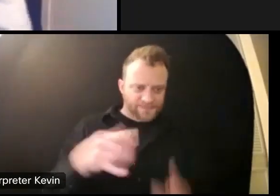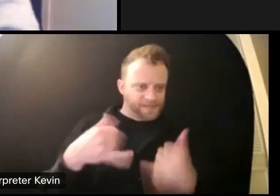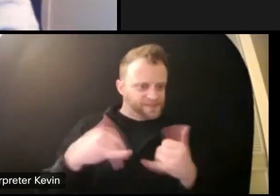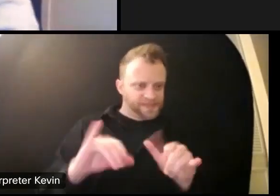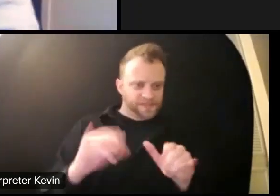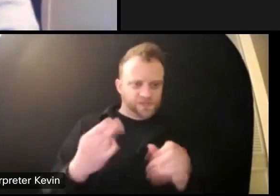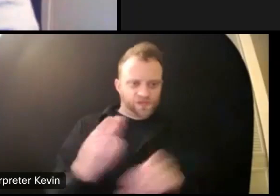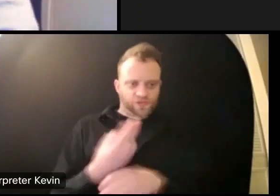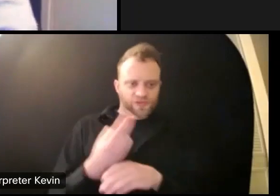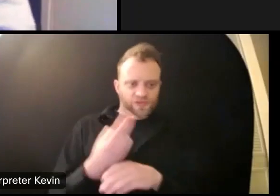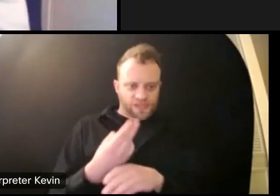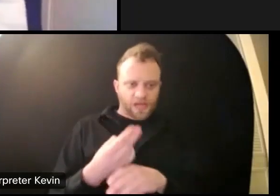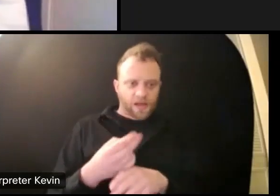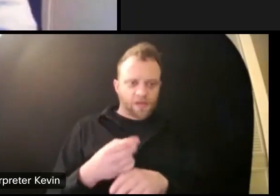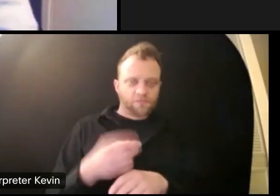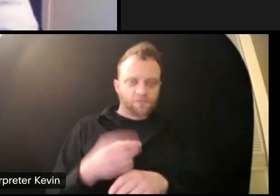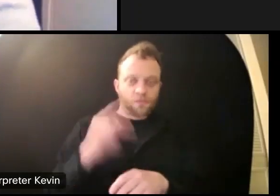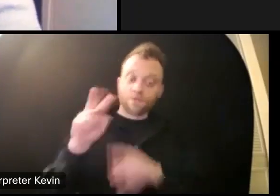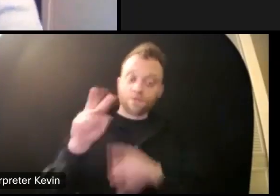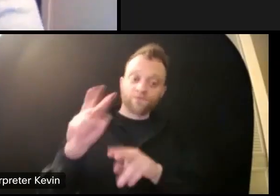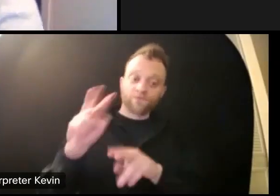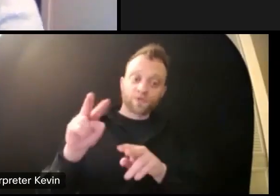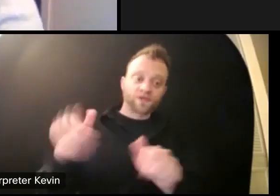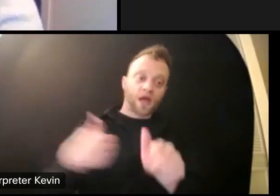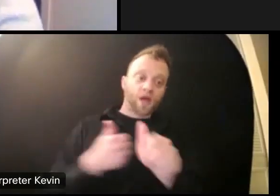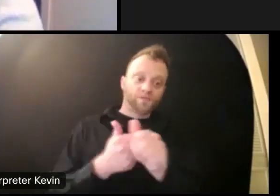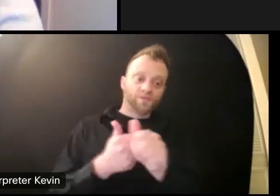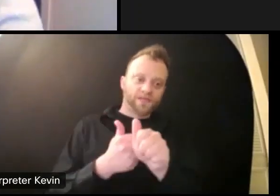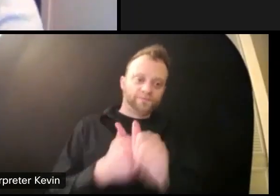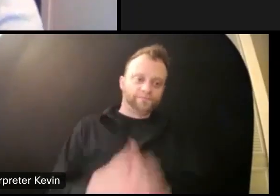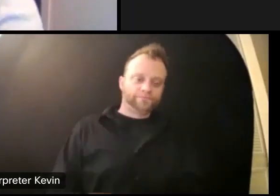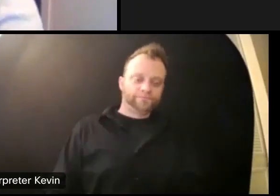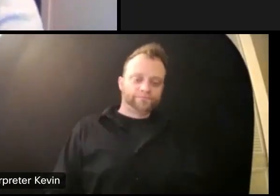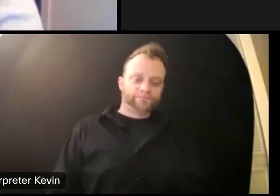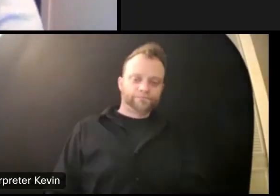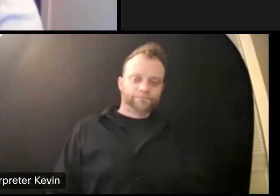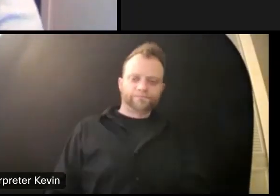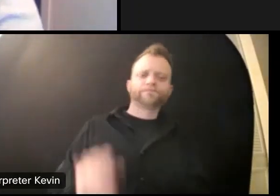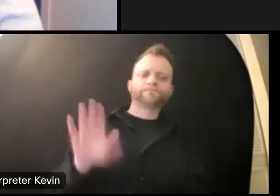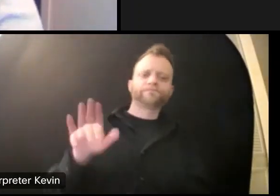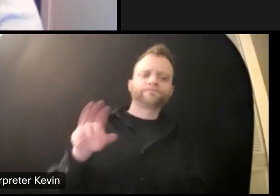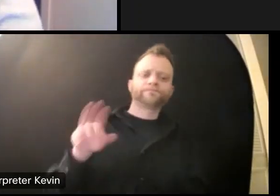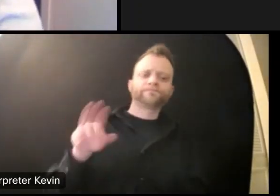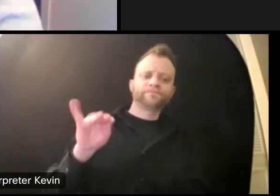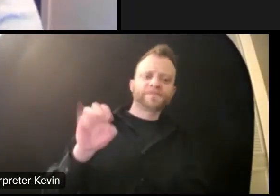to all that. My question actually was with Ms. Williams. As far as the paperwork you